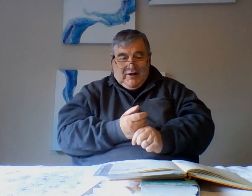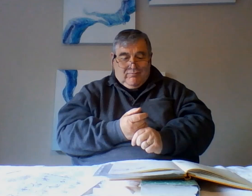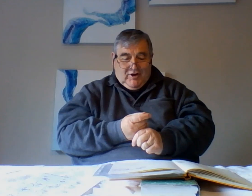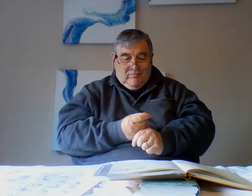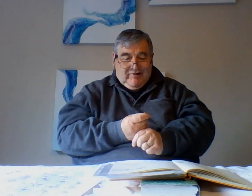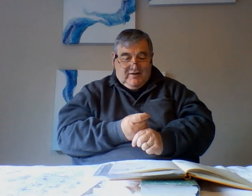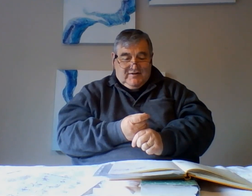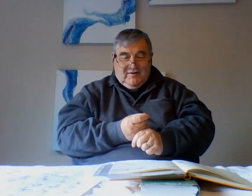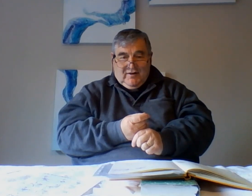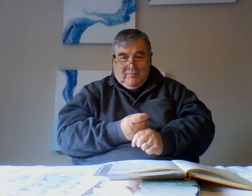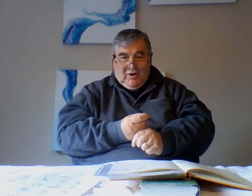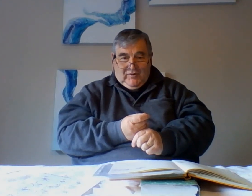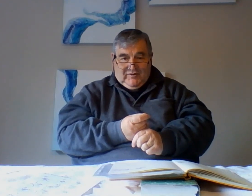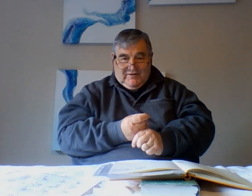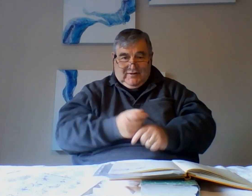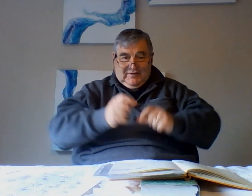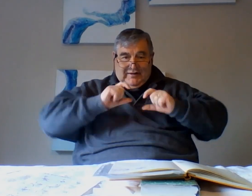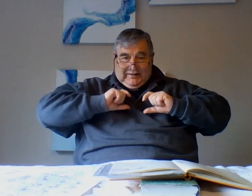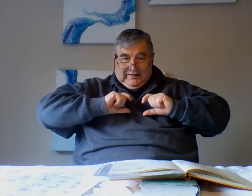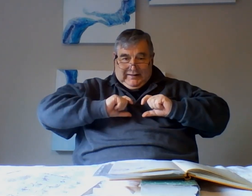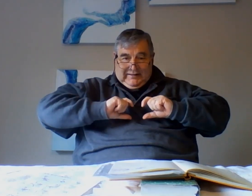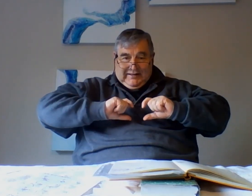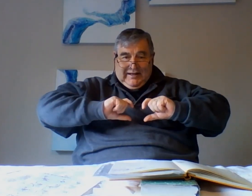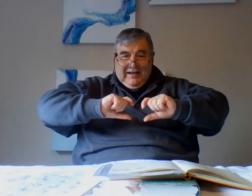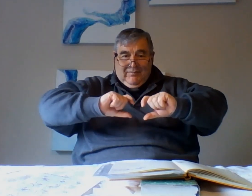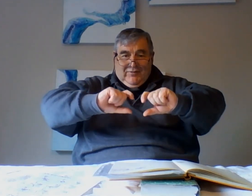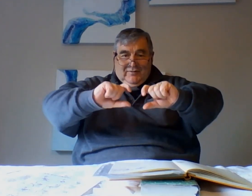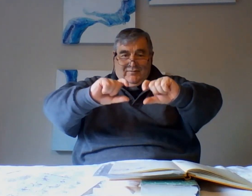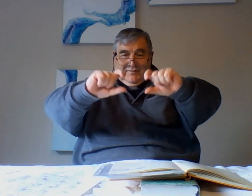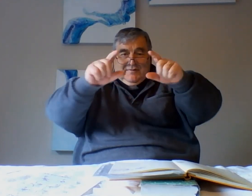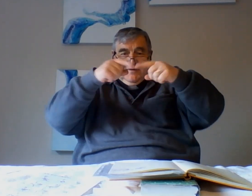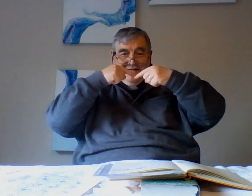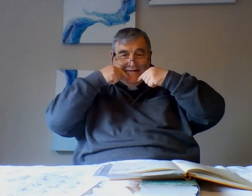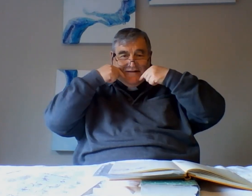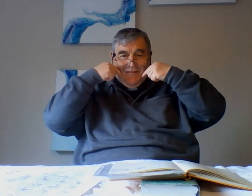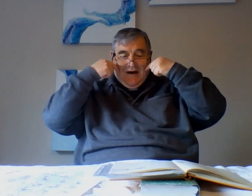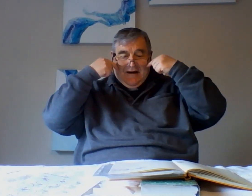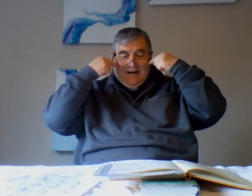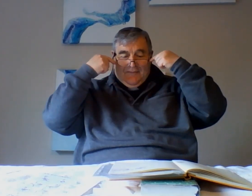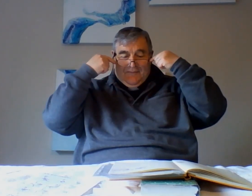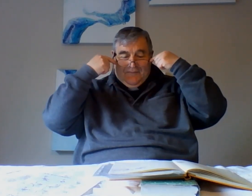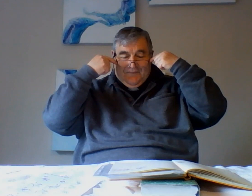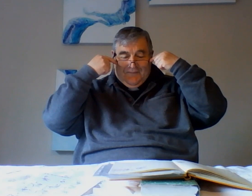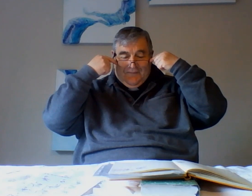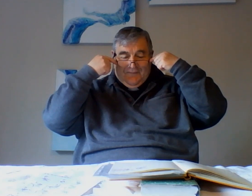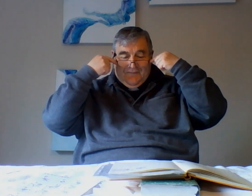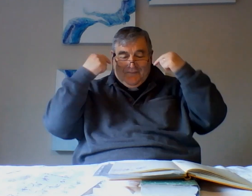appropriate at the moment. And 'keep smiling' (signs)